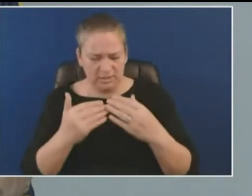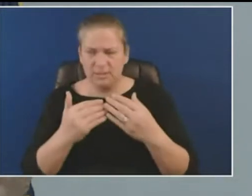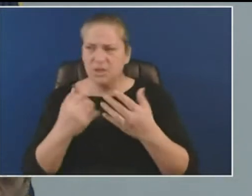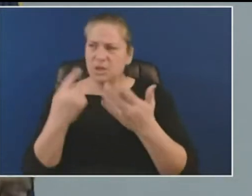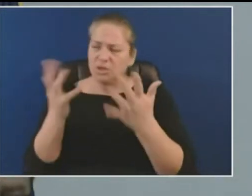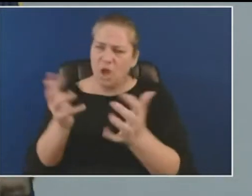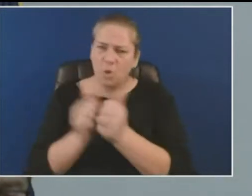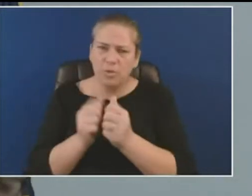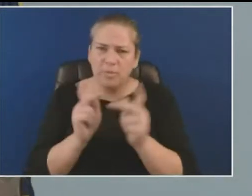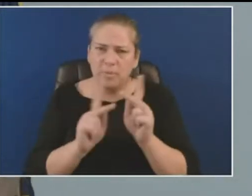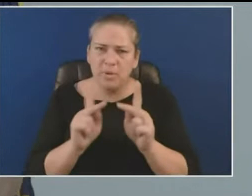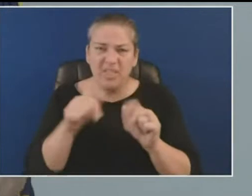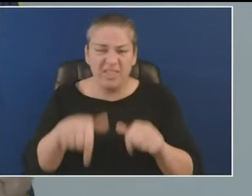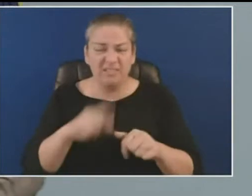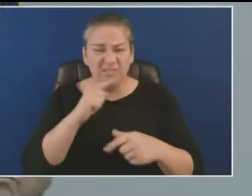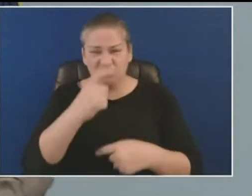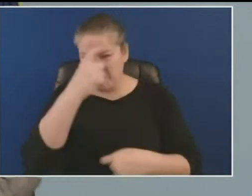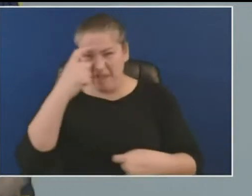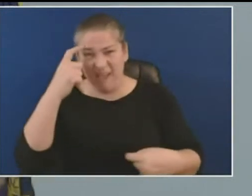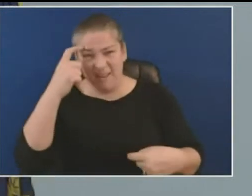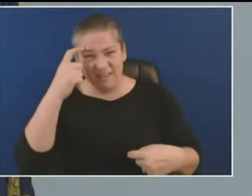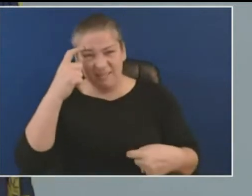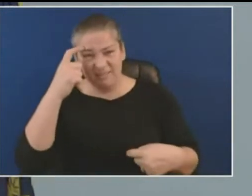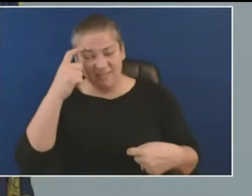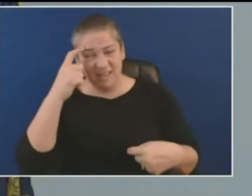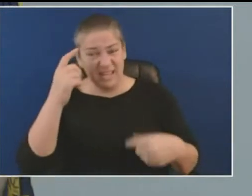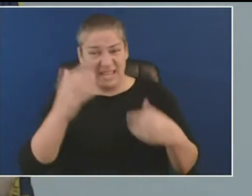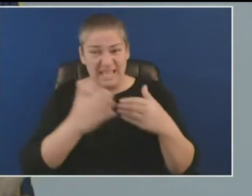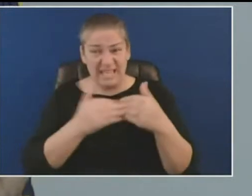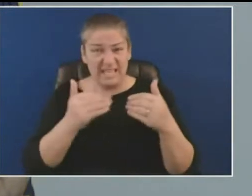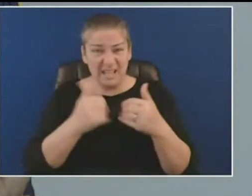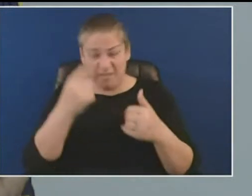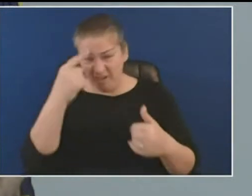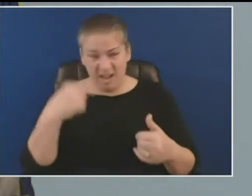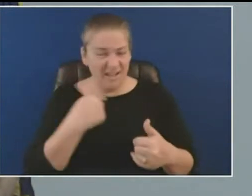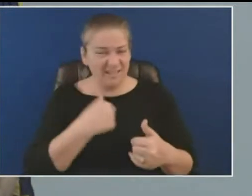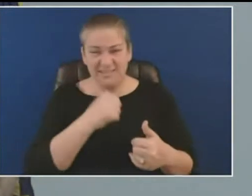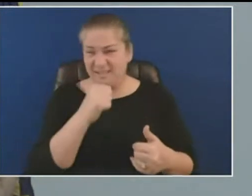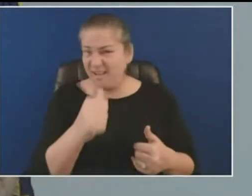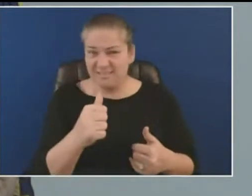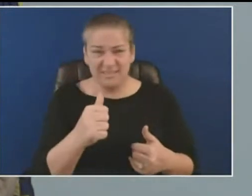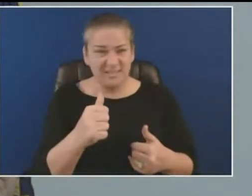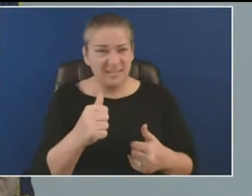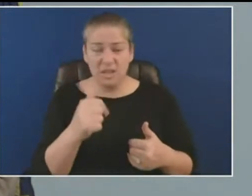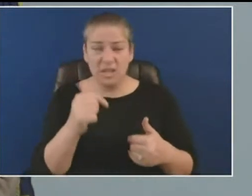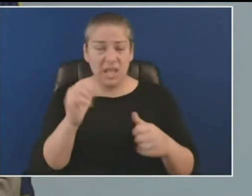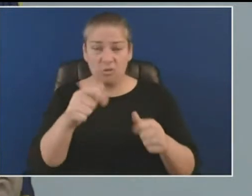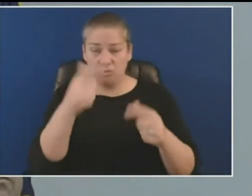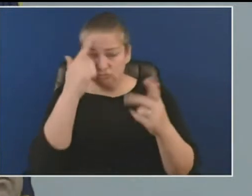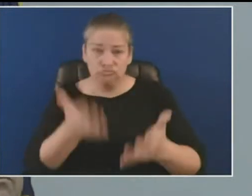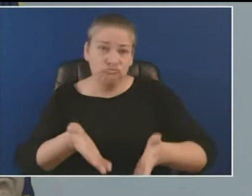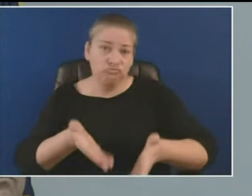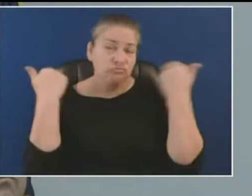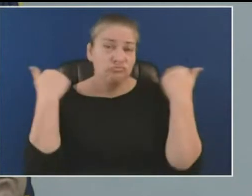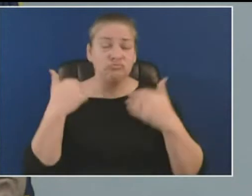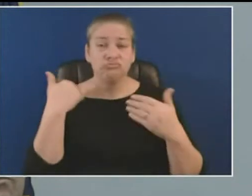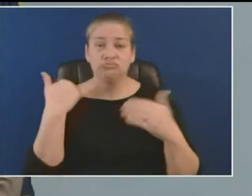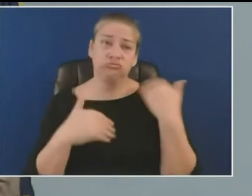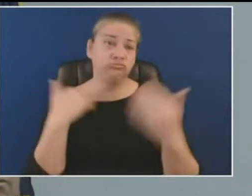not going to be easy for any of us to simply just move through with. What people are going to see